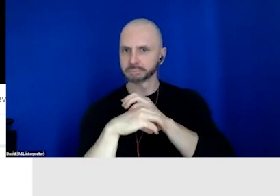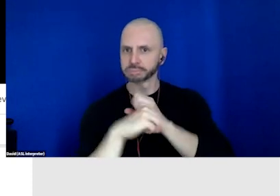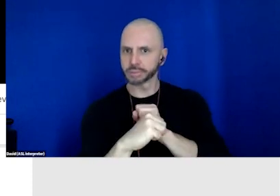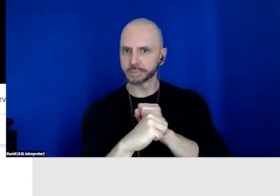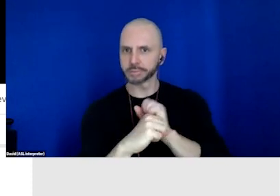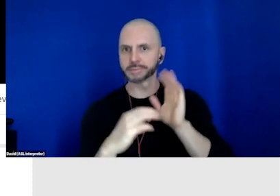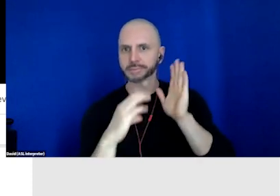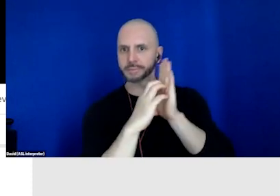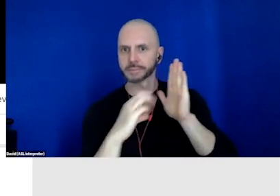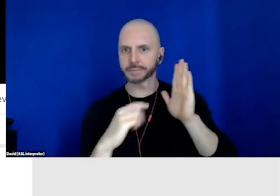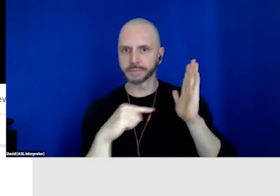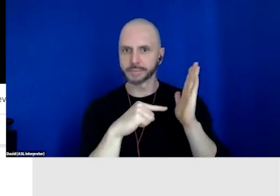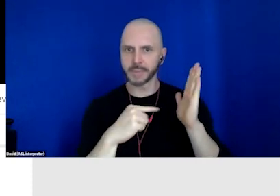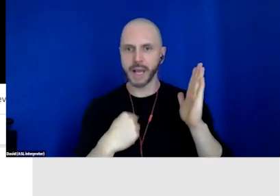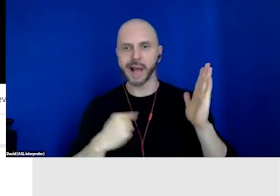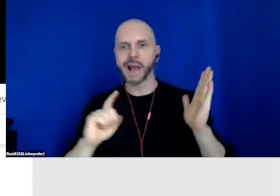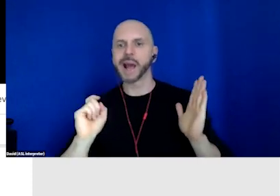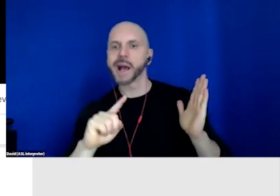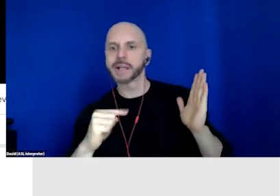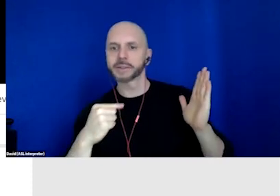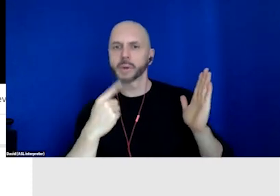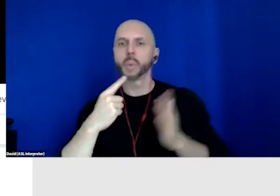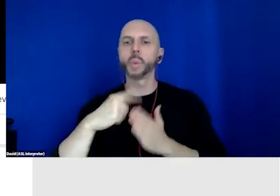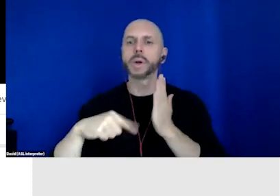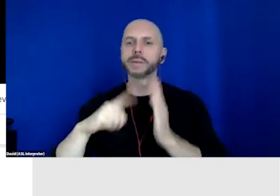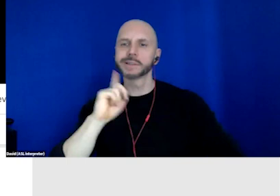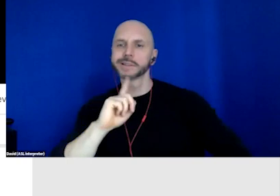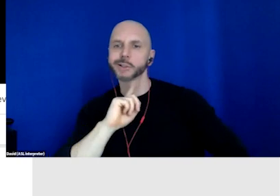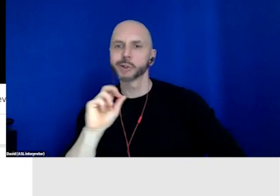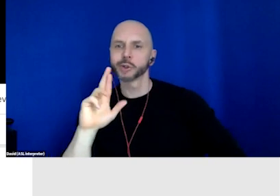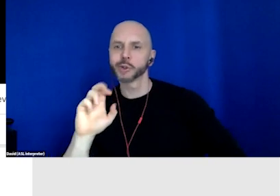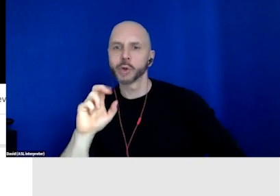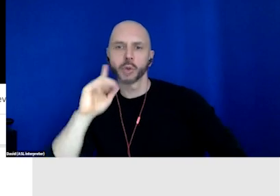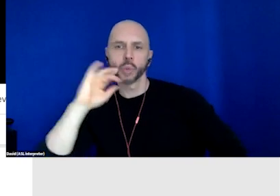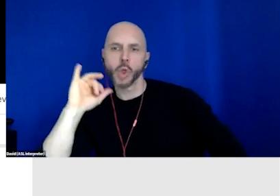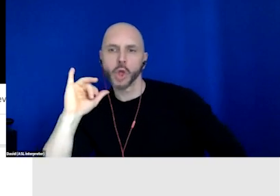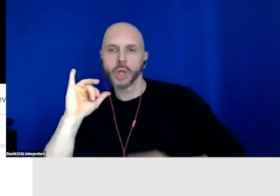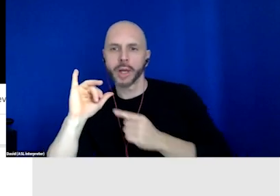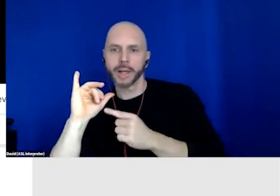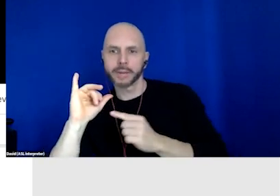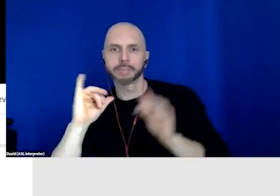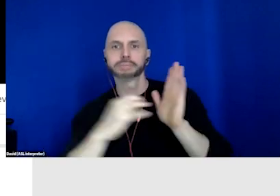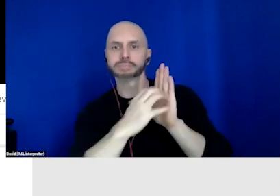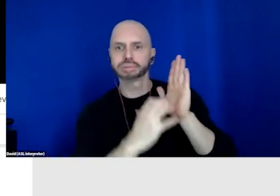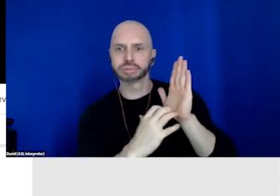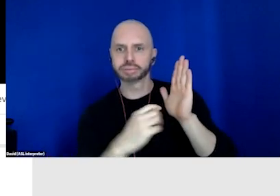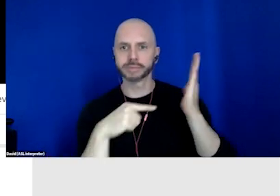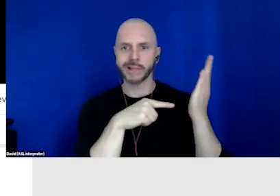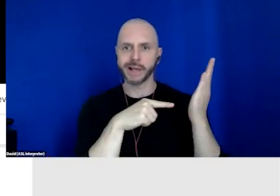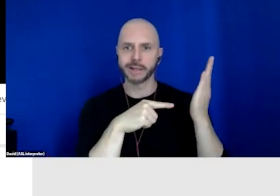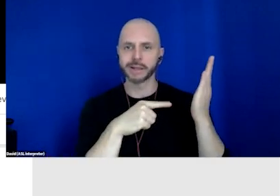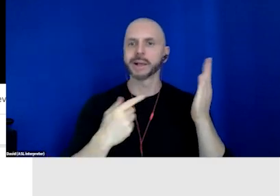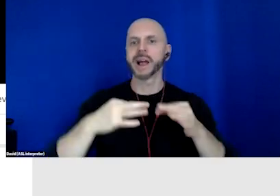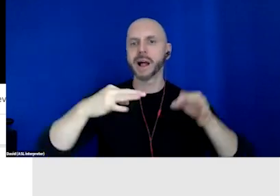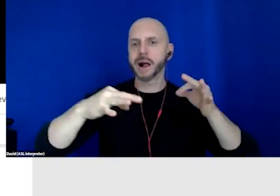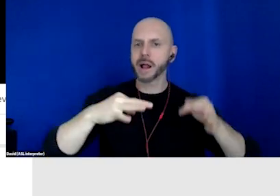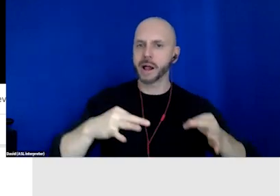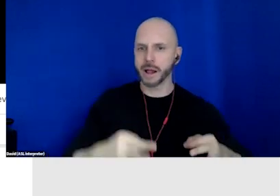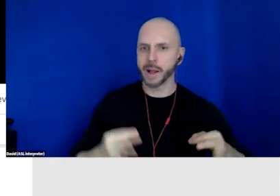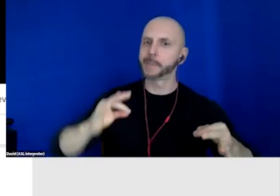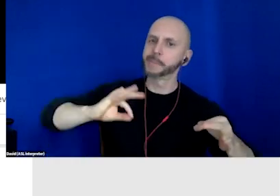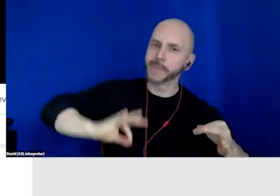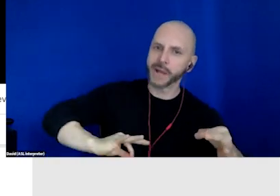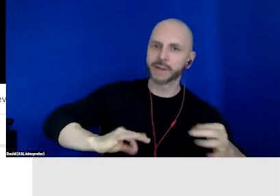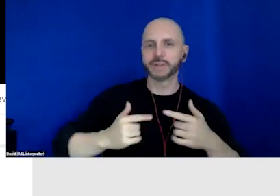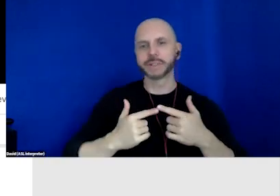Publishing is, its benefits, and some other information. I'm going to insert that content